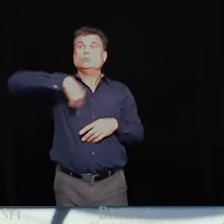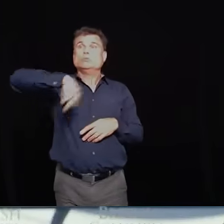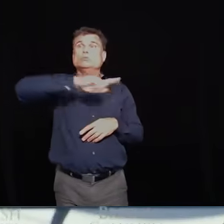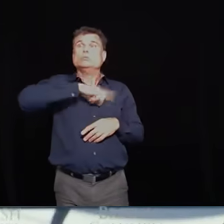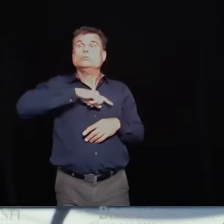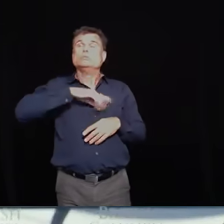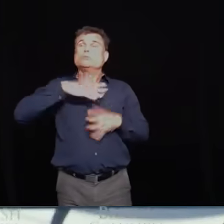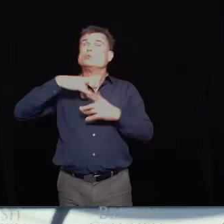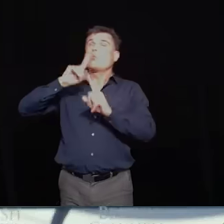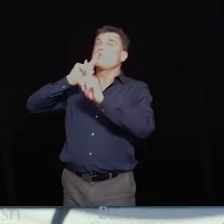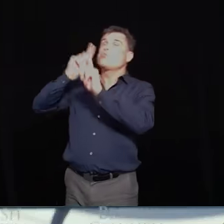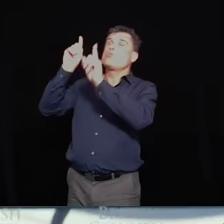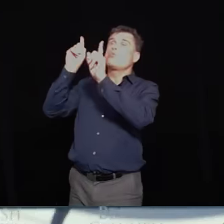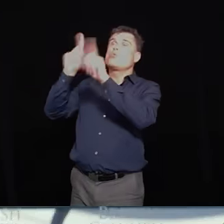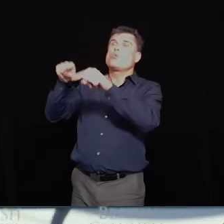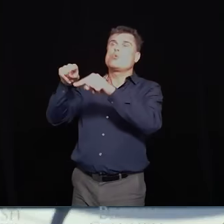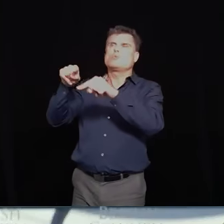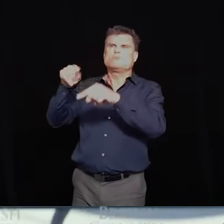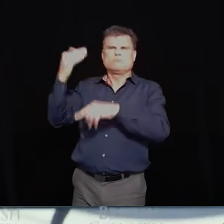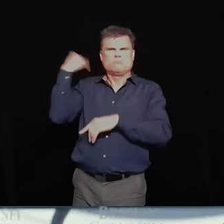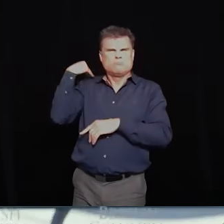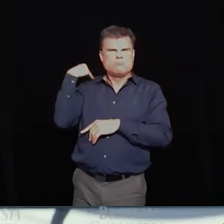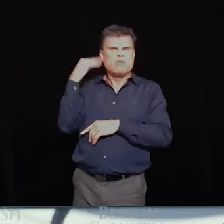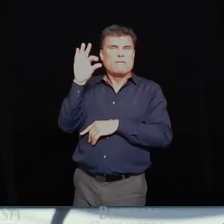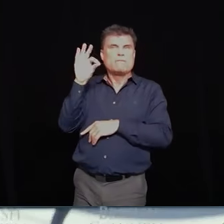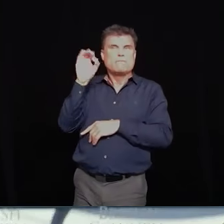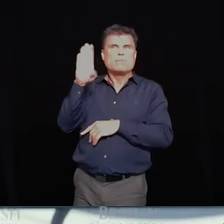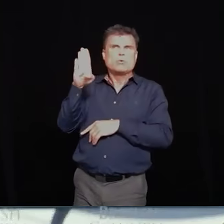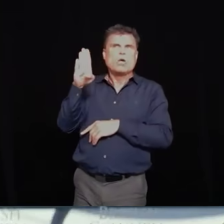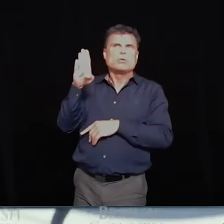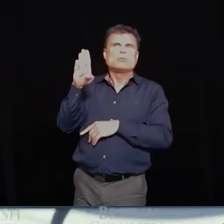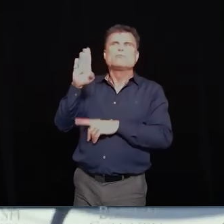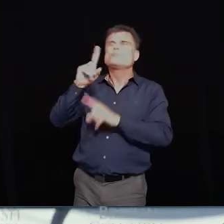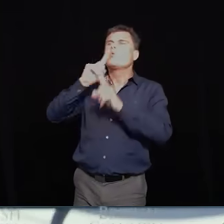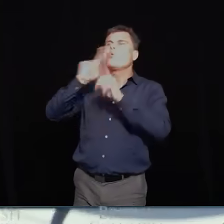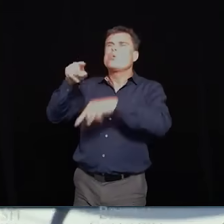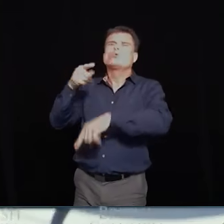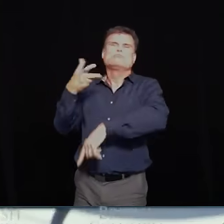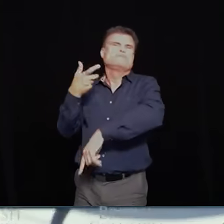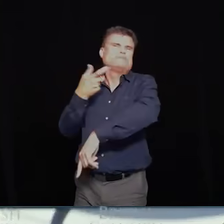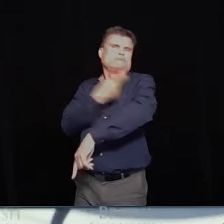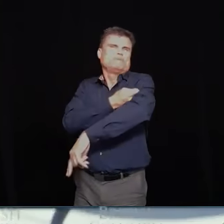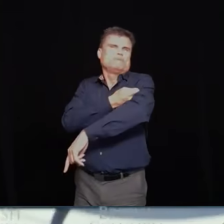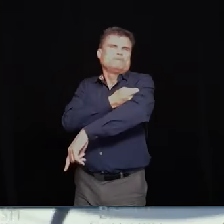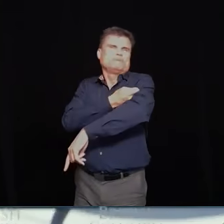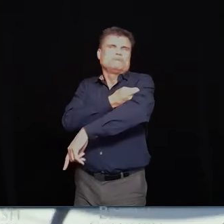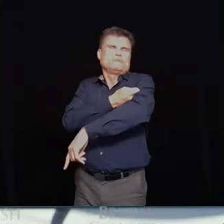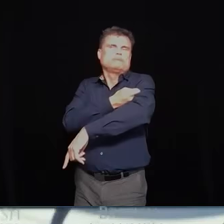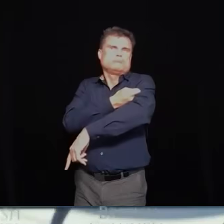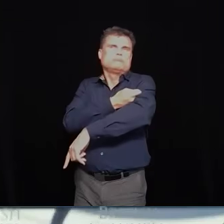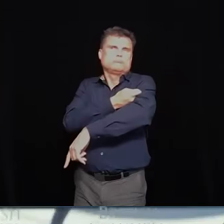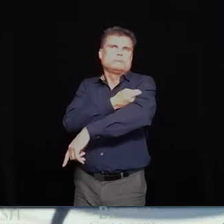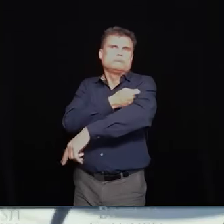Our task surely is, with all of the things in front of us in this fall, all of the things